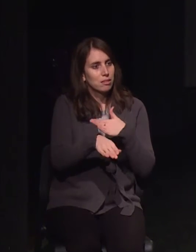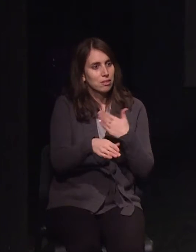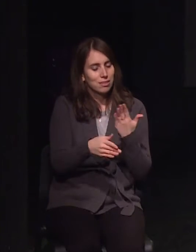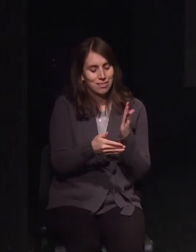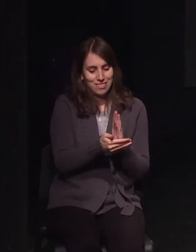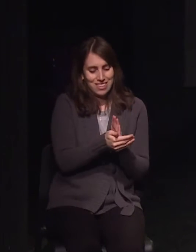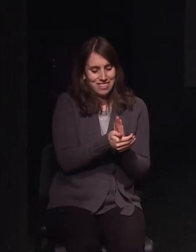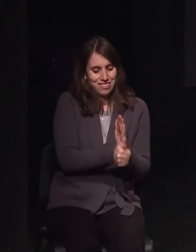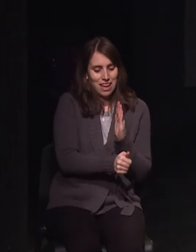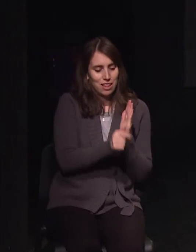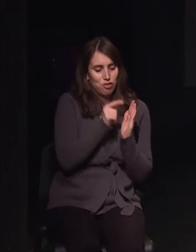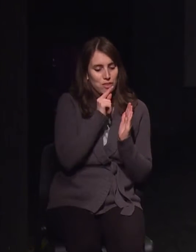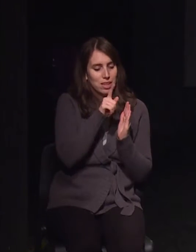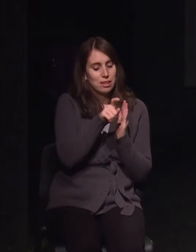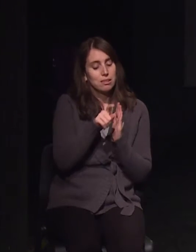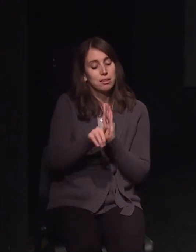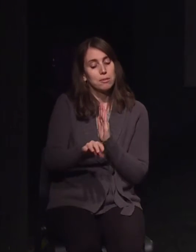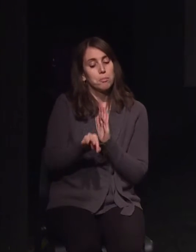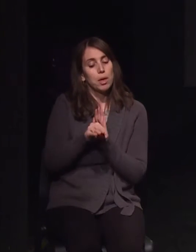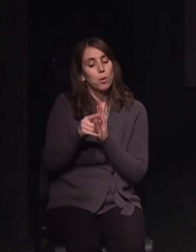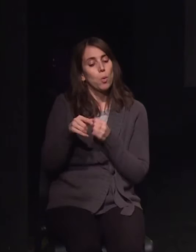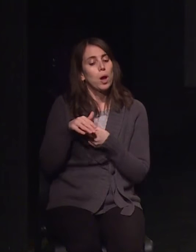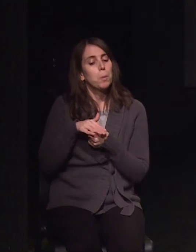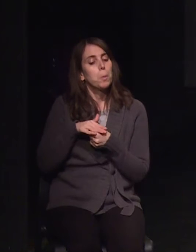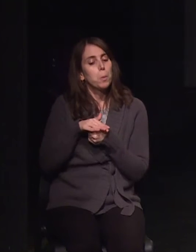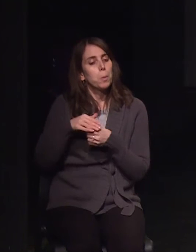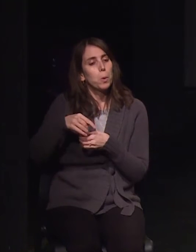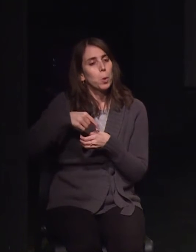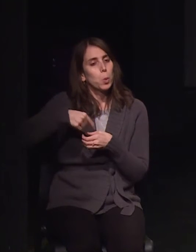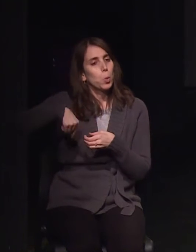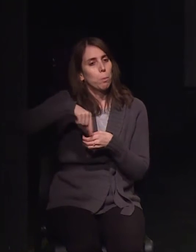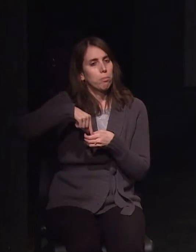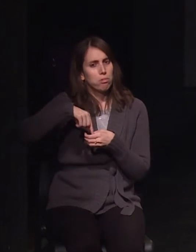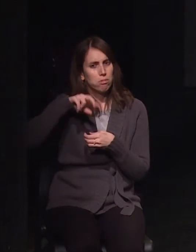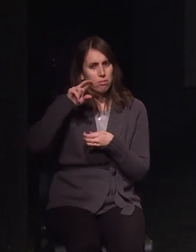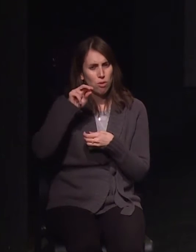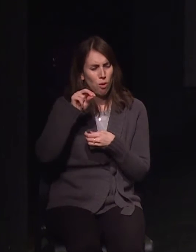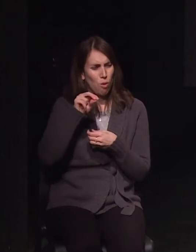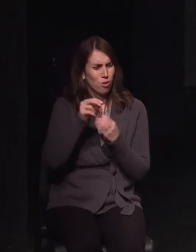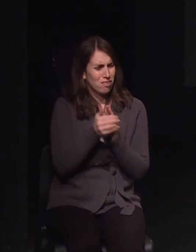demographics. Talent is everywhere, and that’s the great thing about it, and that bringing the arts